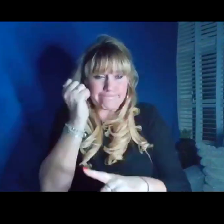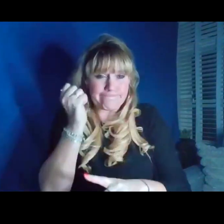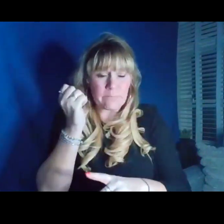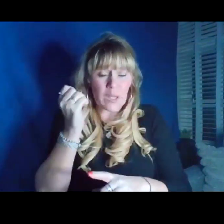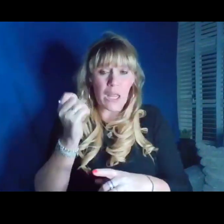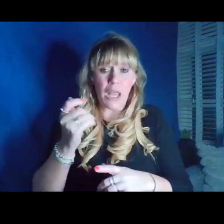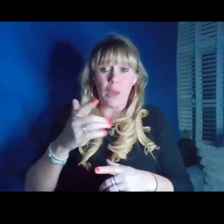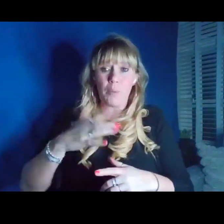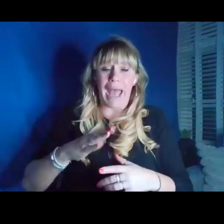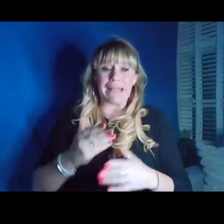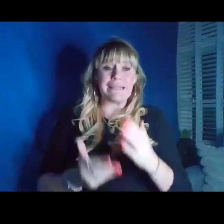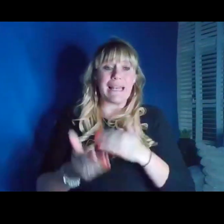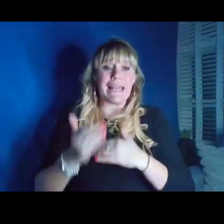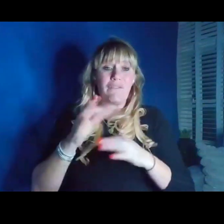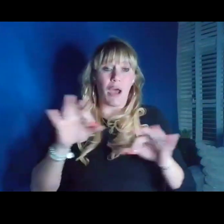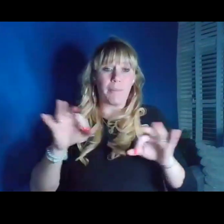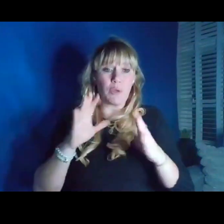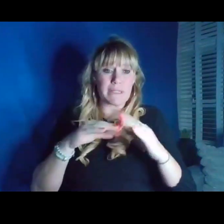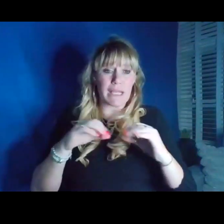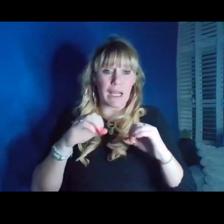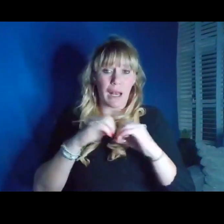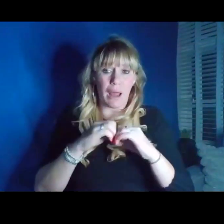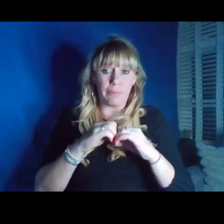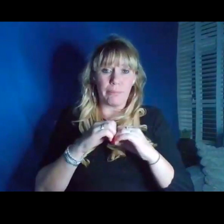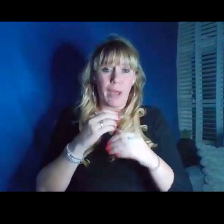drove us online, and that has been part of the loss of